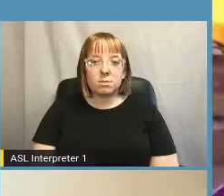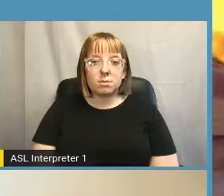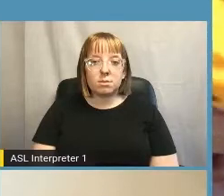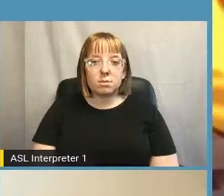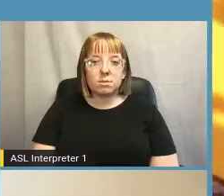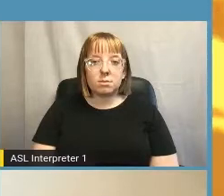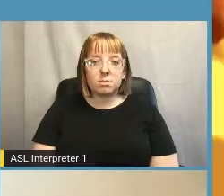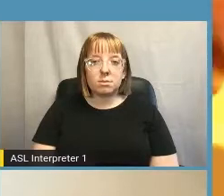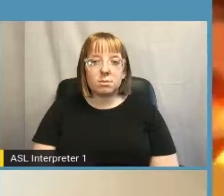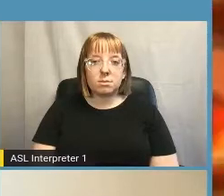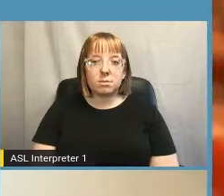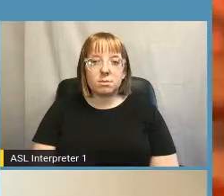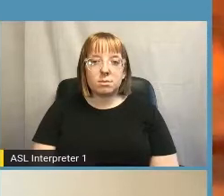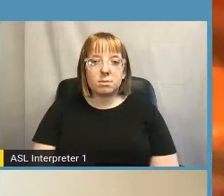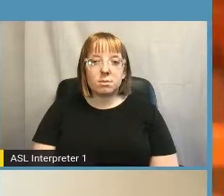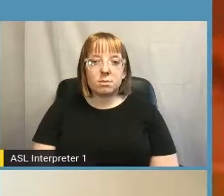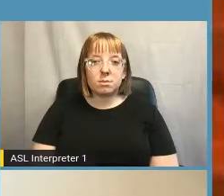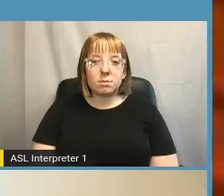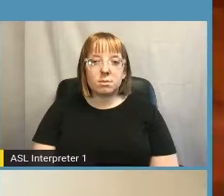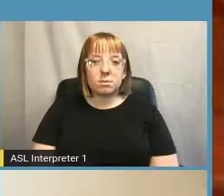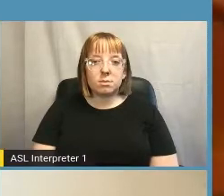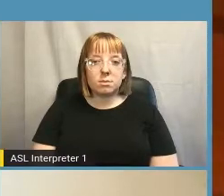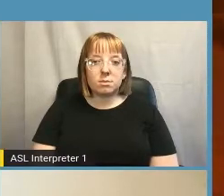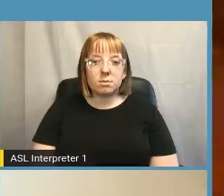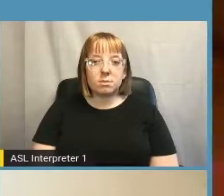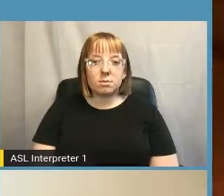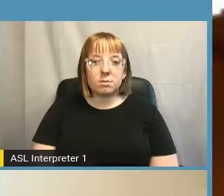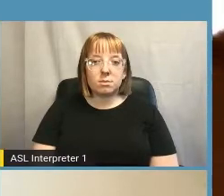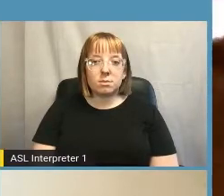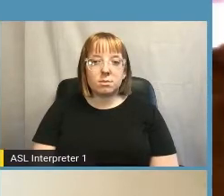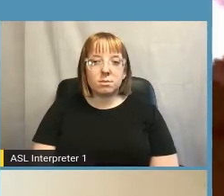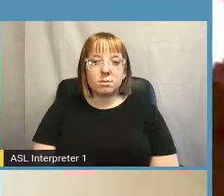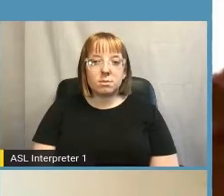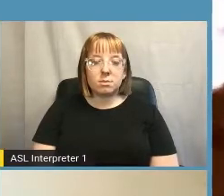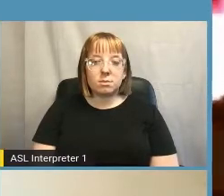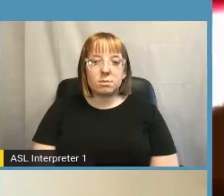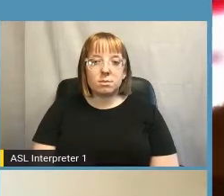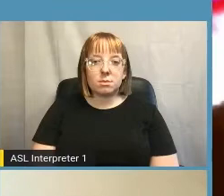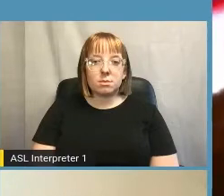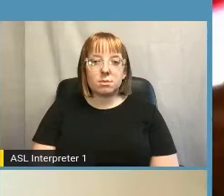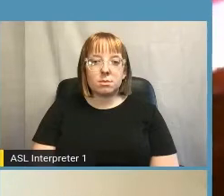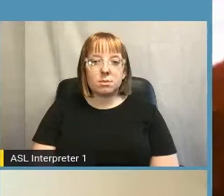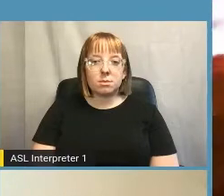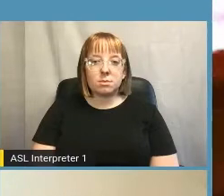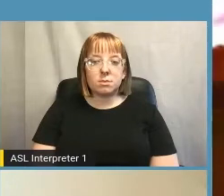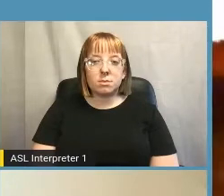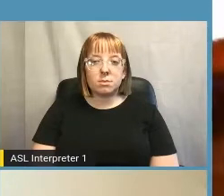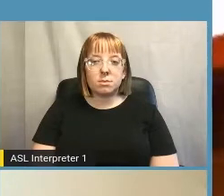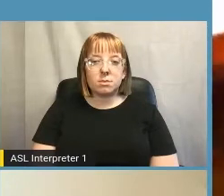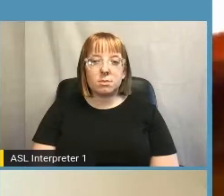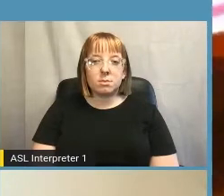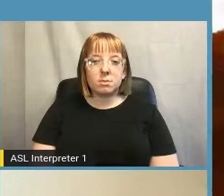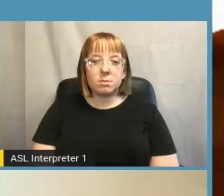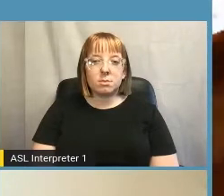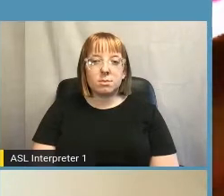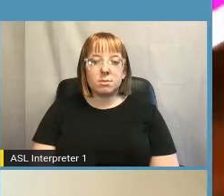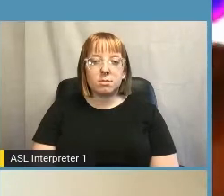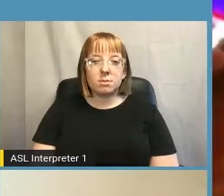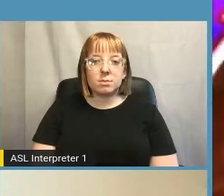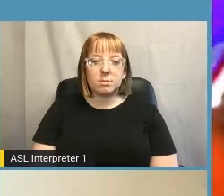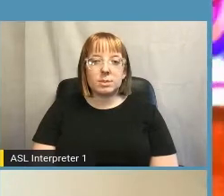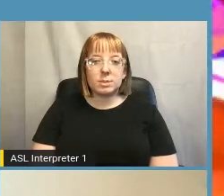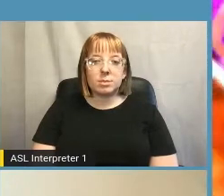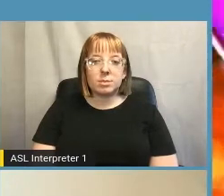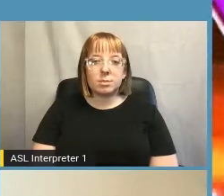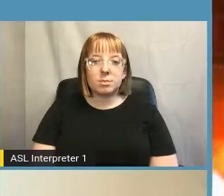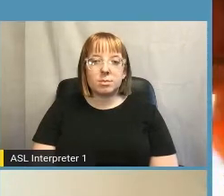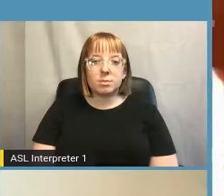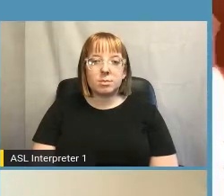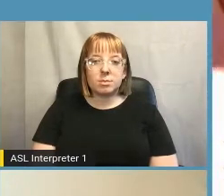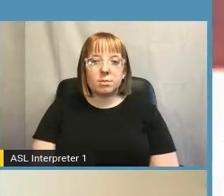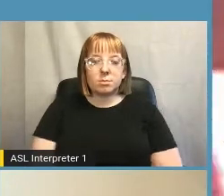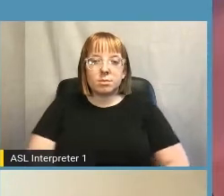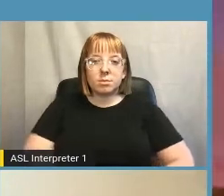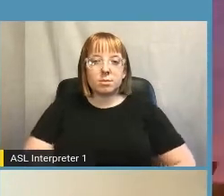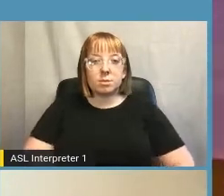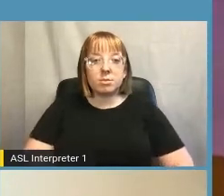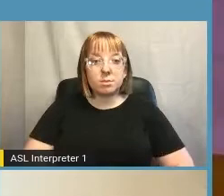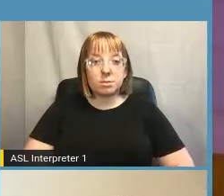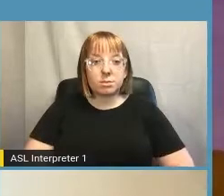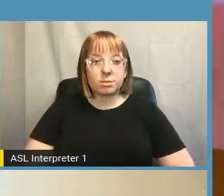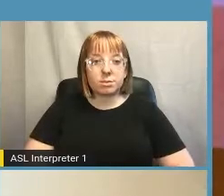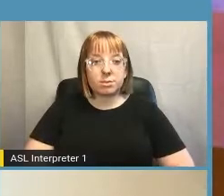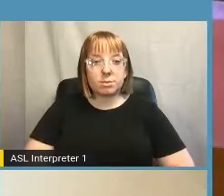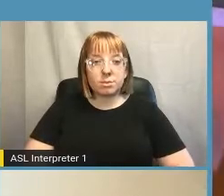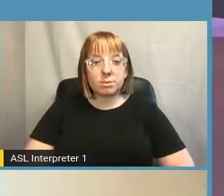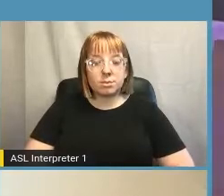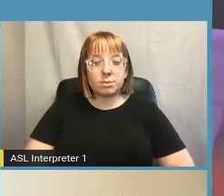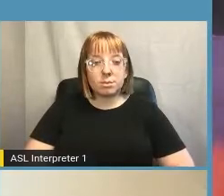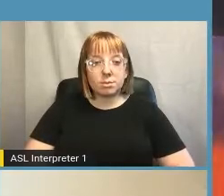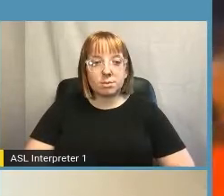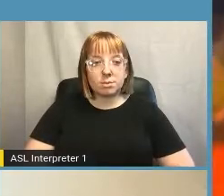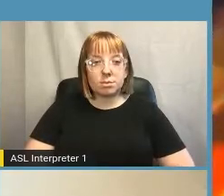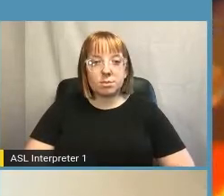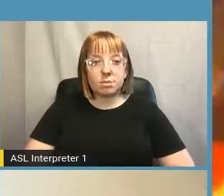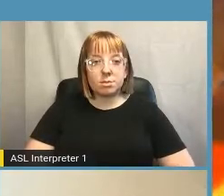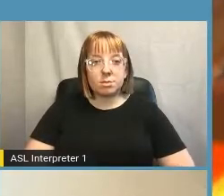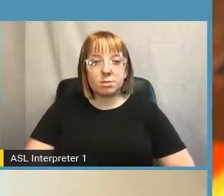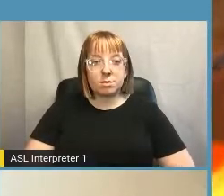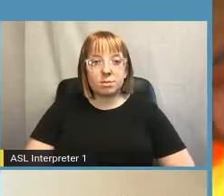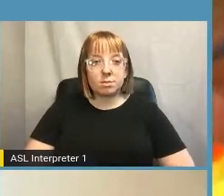uh